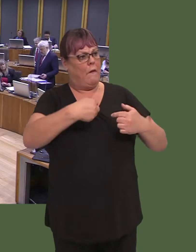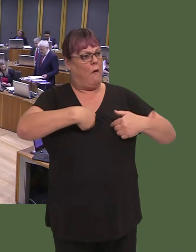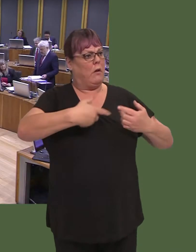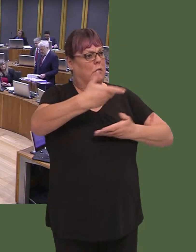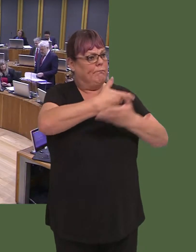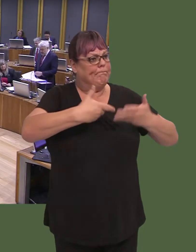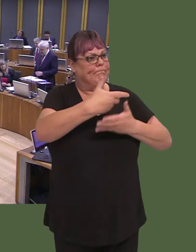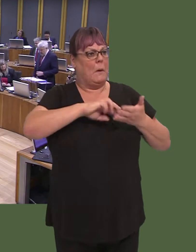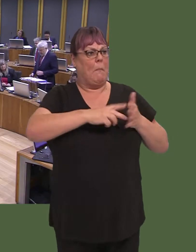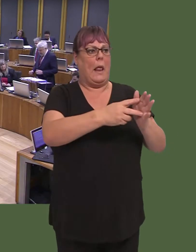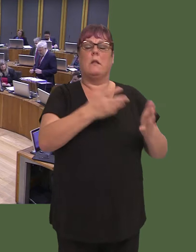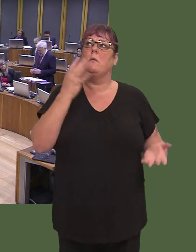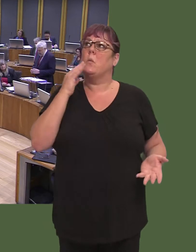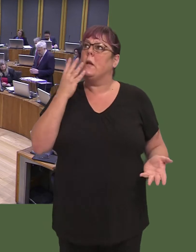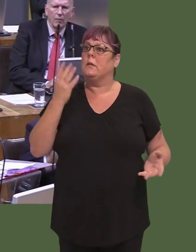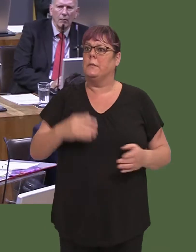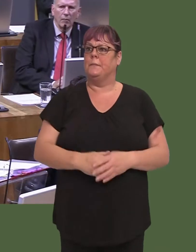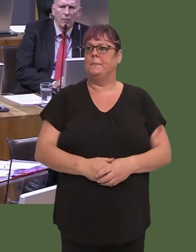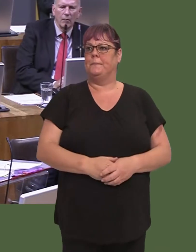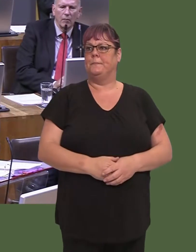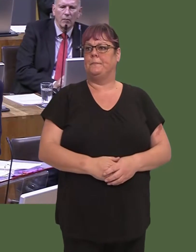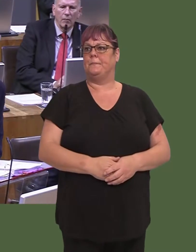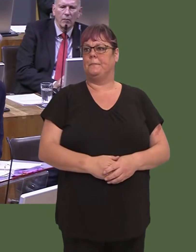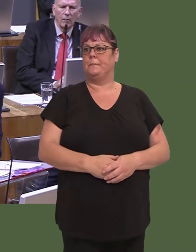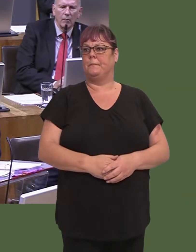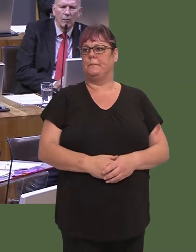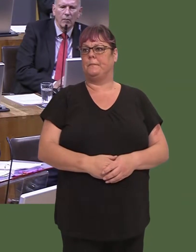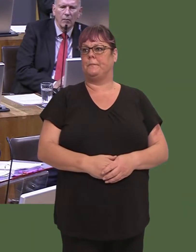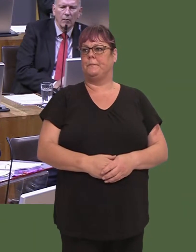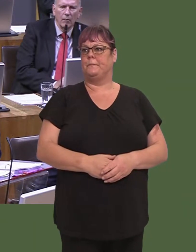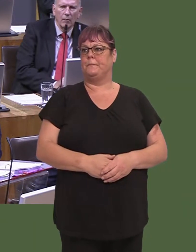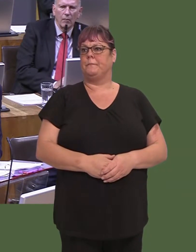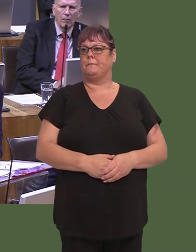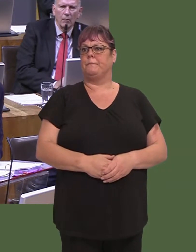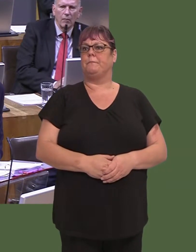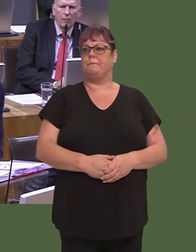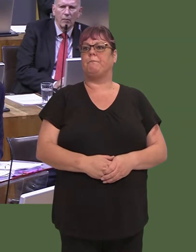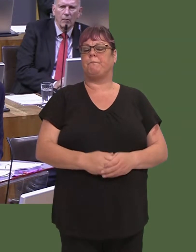Carwyn Jones AM: Well, that is something for the local authority to progress.